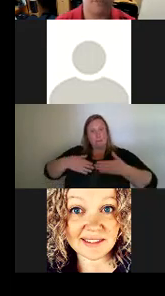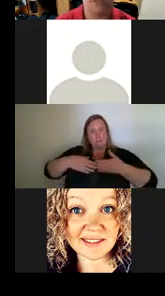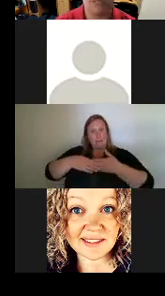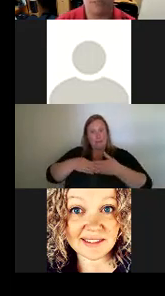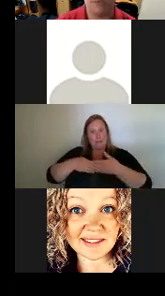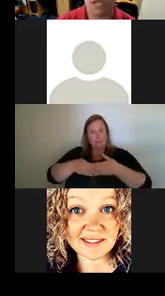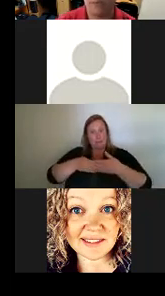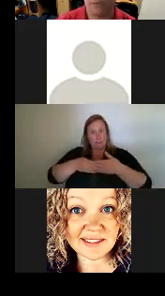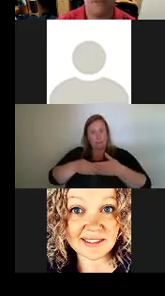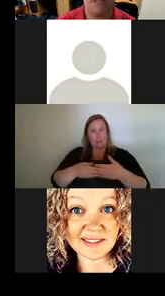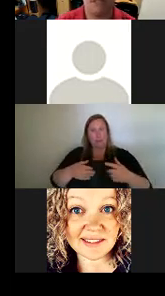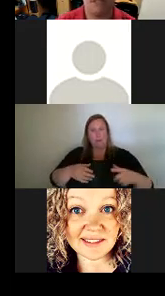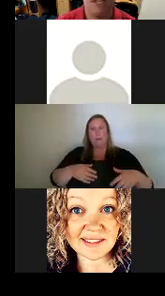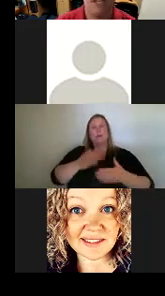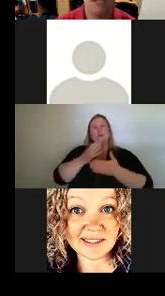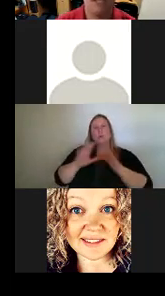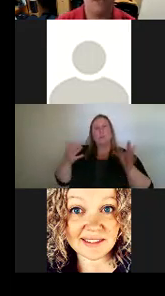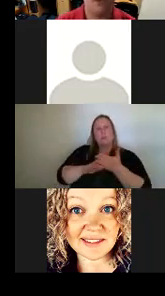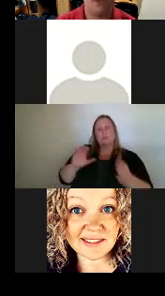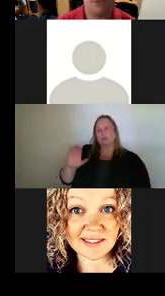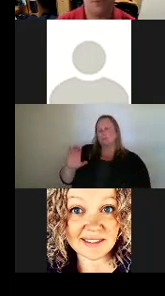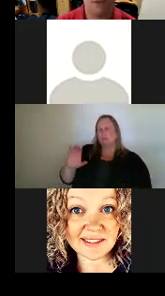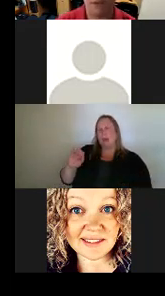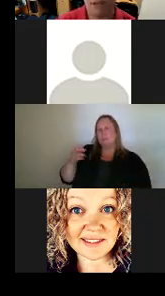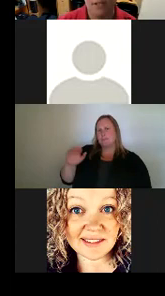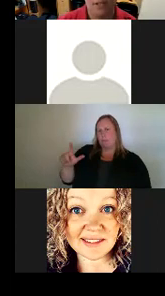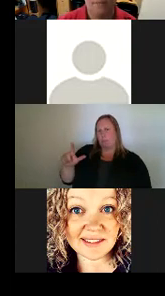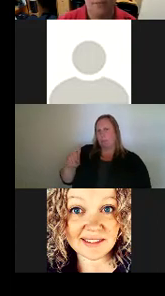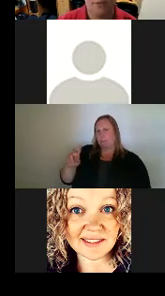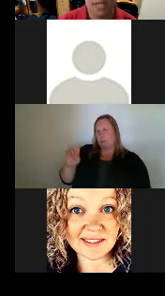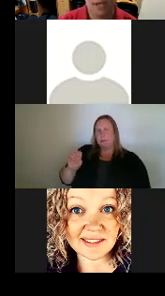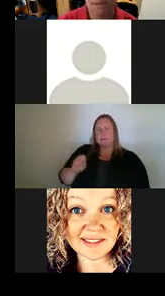SO COMPARED TO THE OPTICAL DEVICES, YOU HAVE A HANDHELD